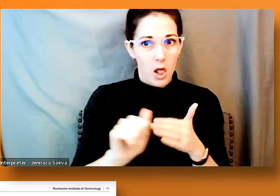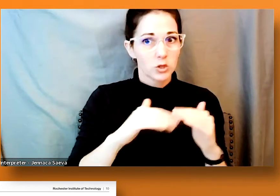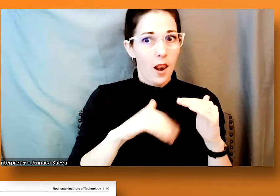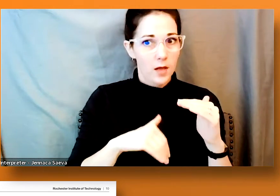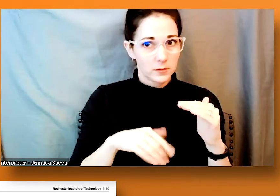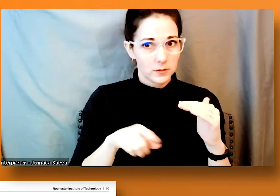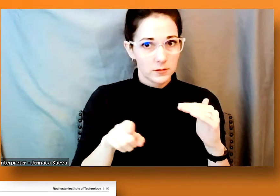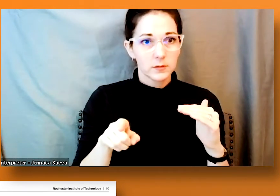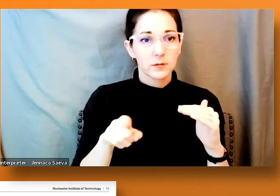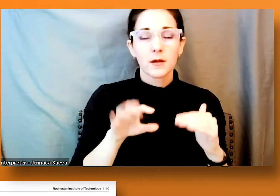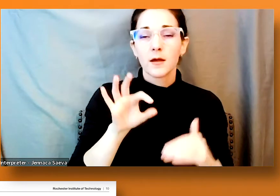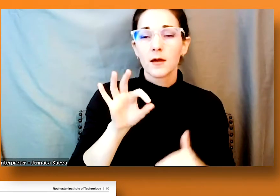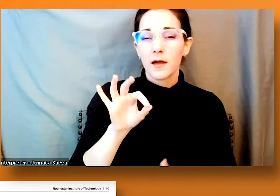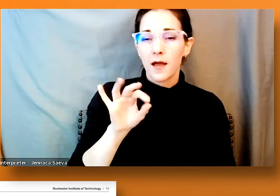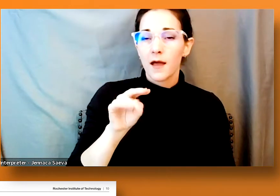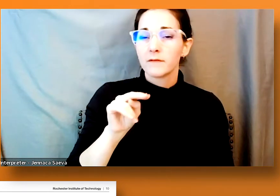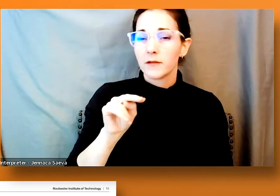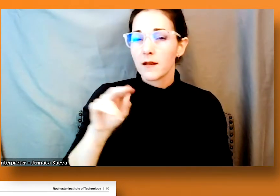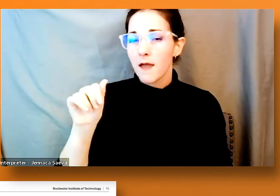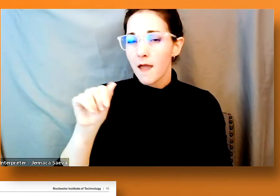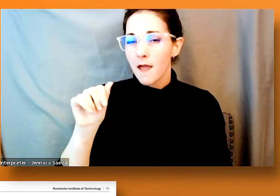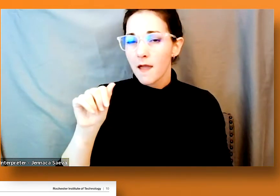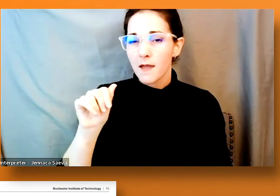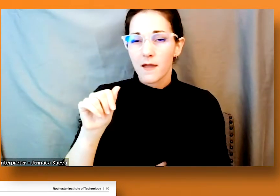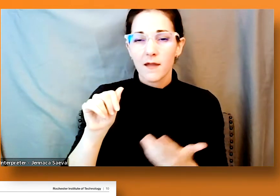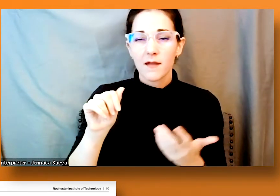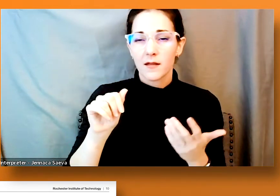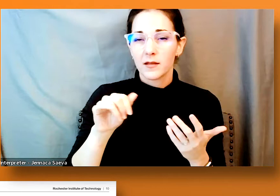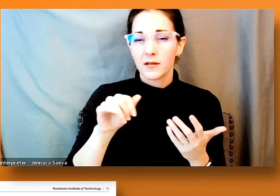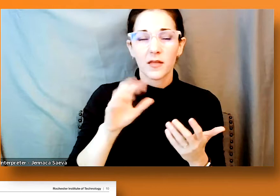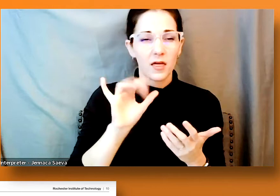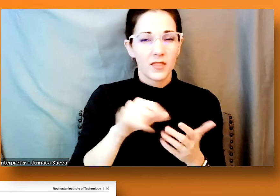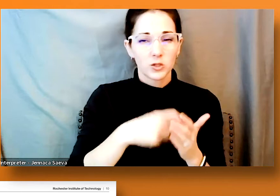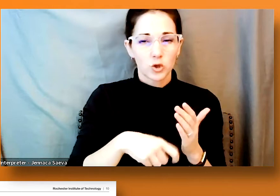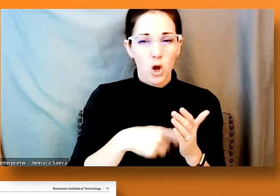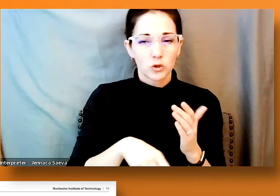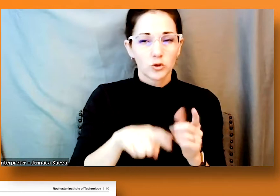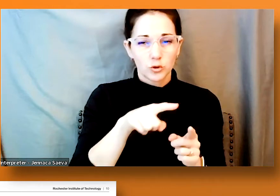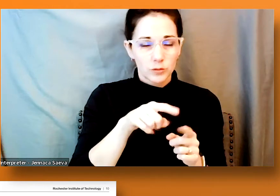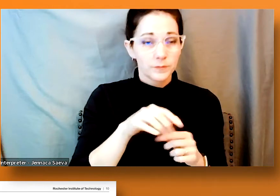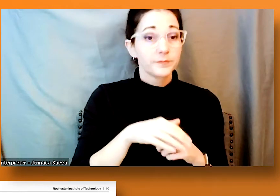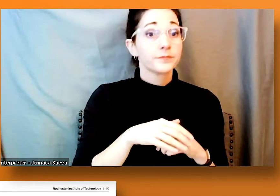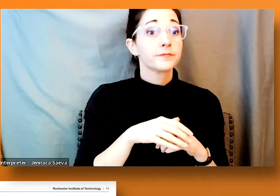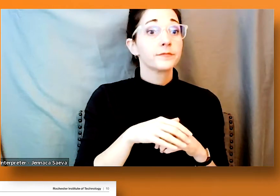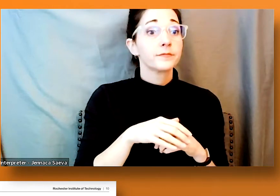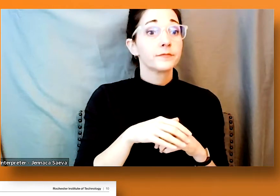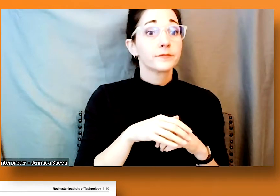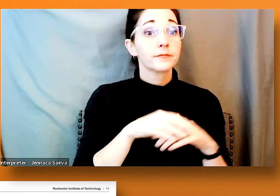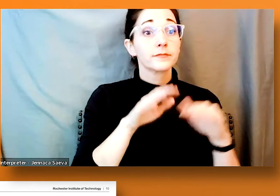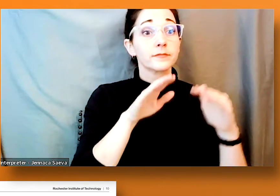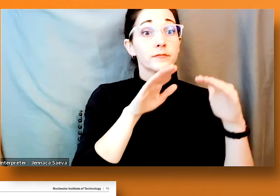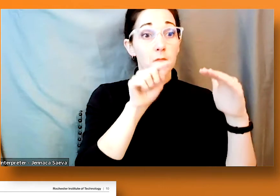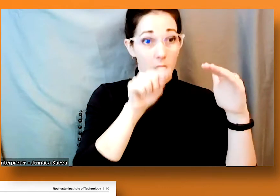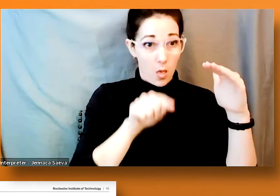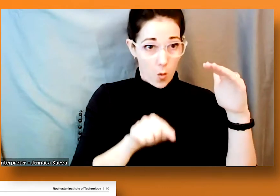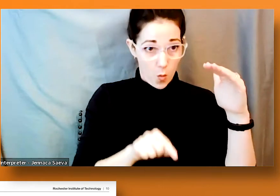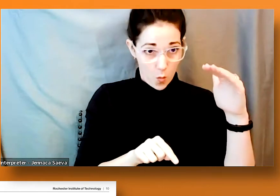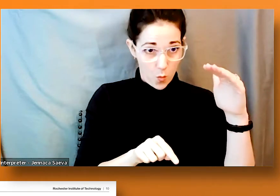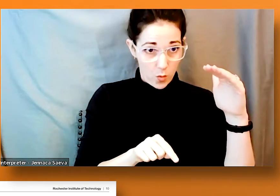where F&A is charged. And then down below...